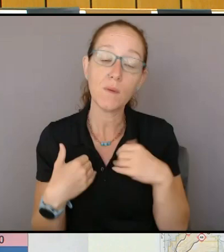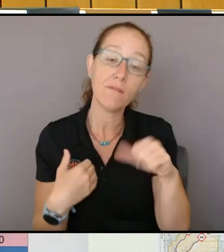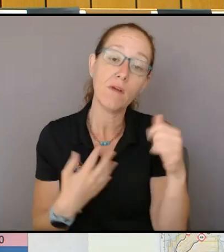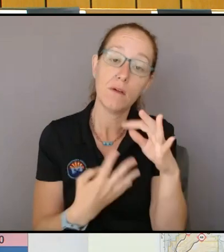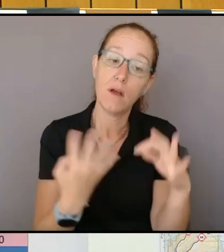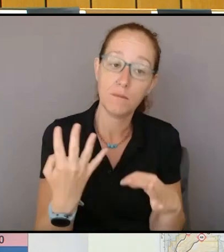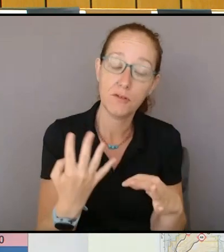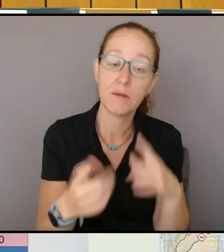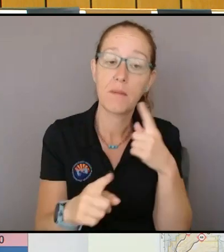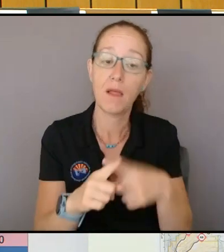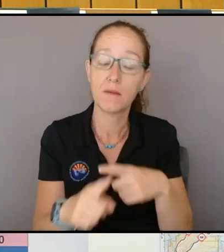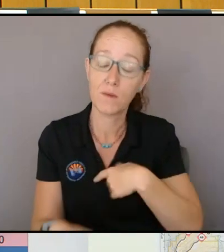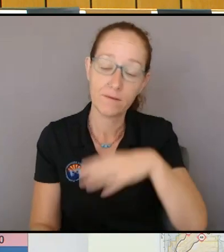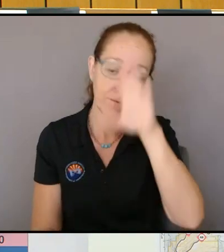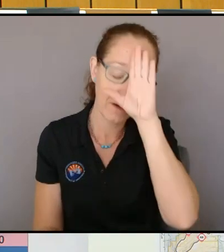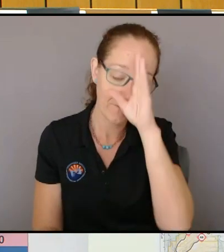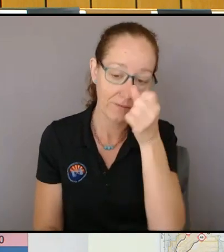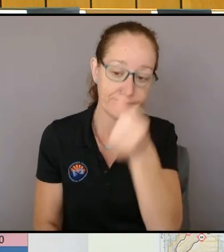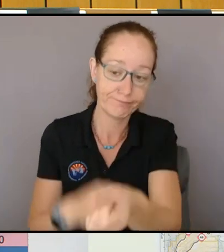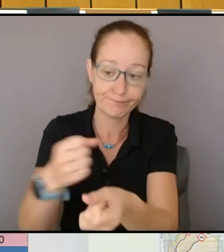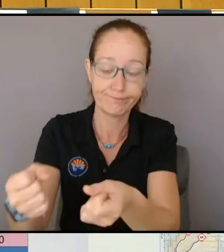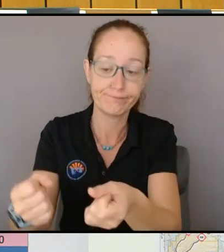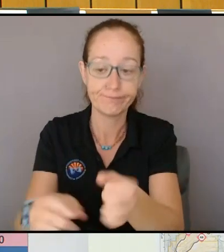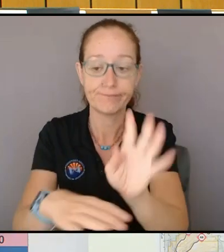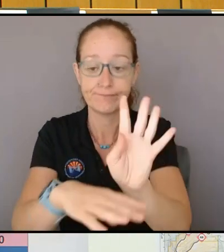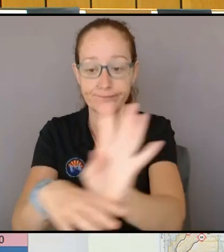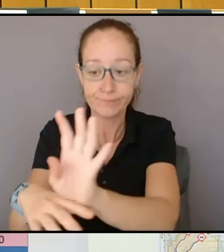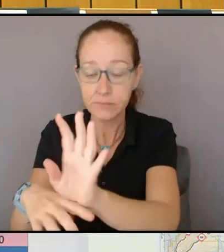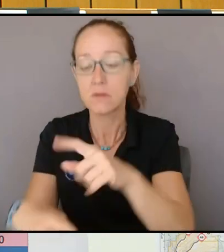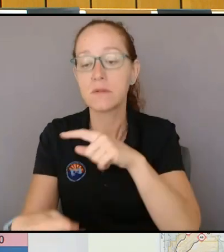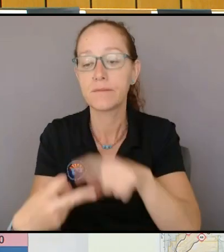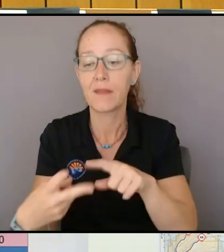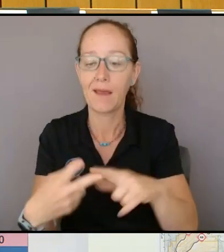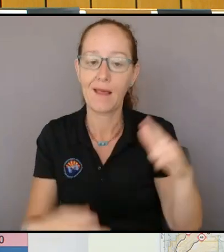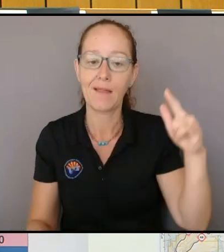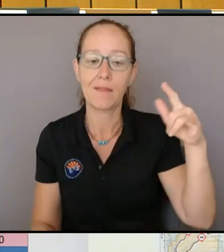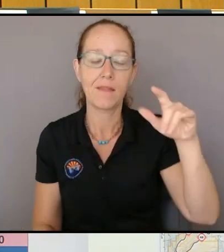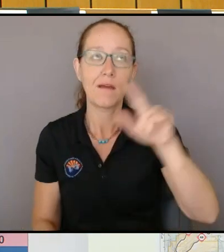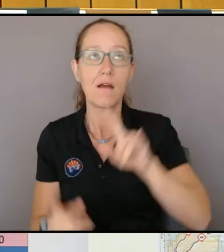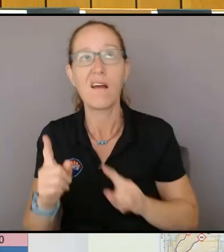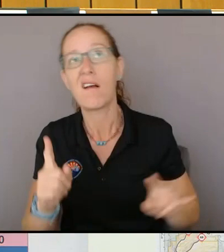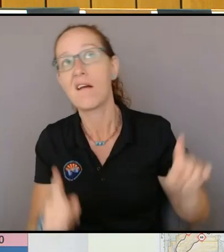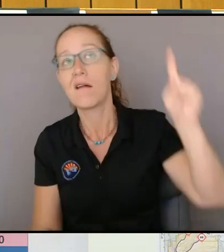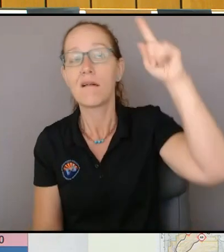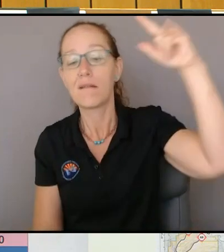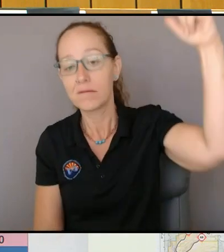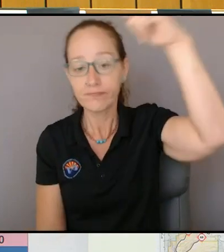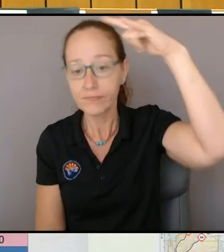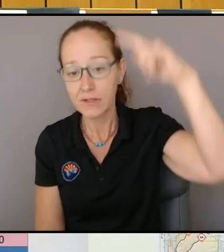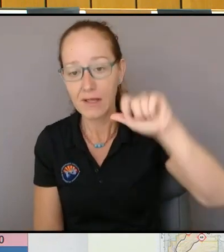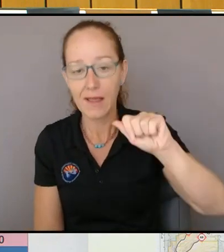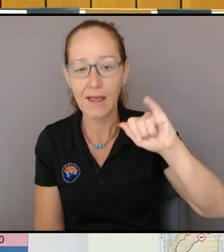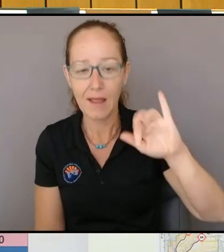air attack plane when they're up. But the way we give you the best, most accurate data on infrared, we were unable to do